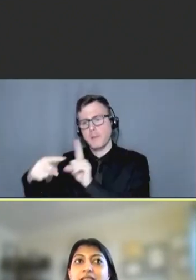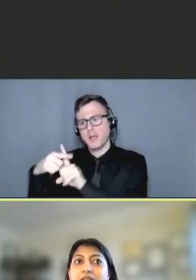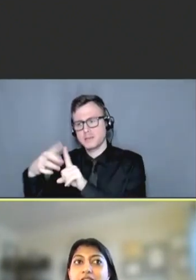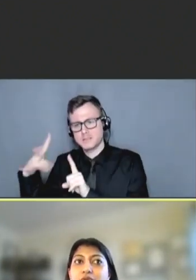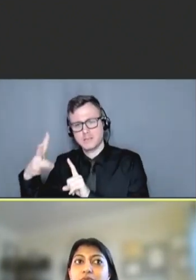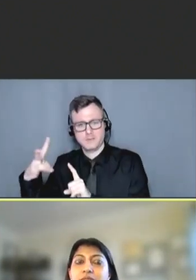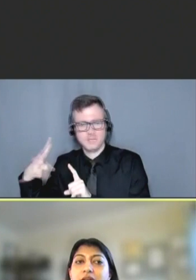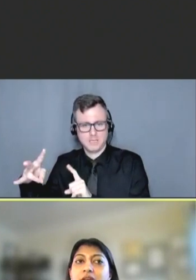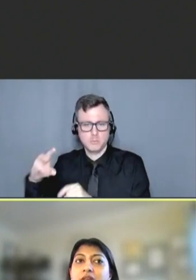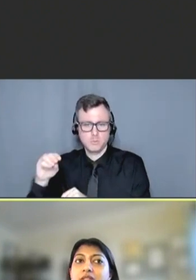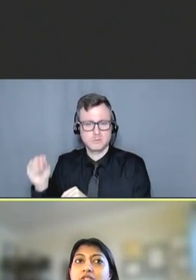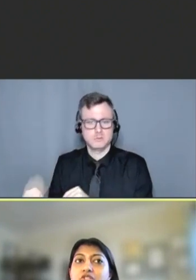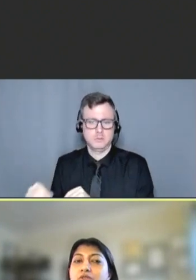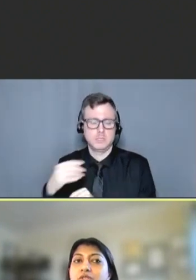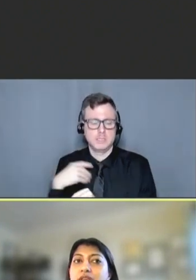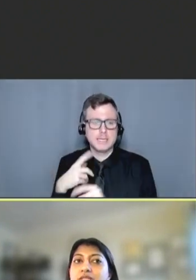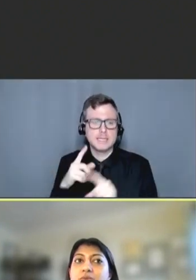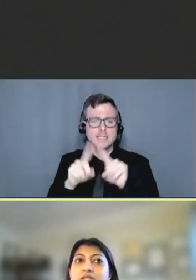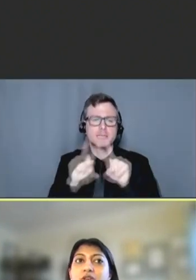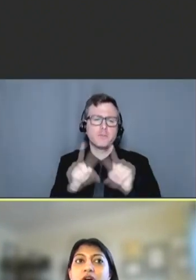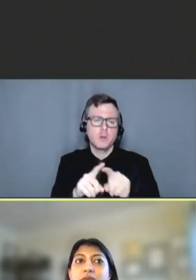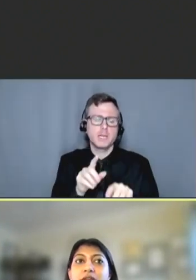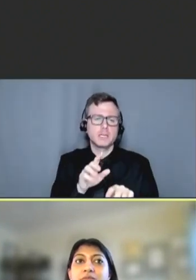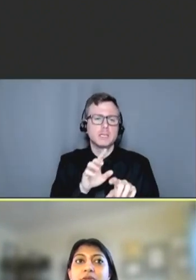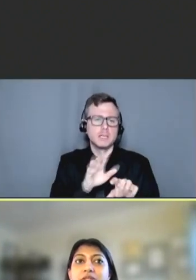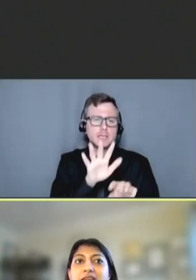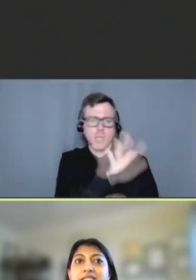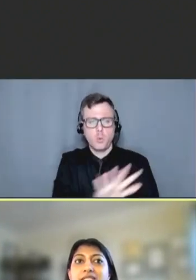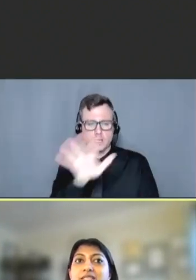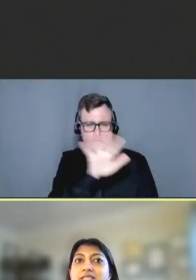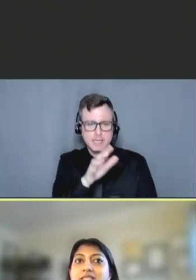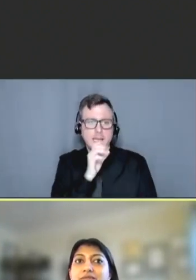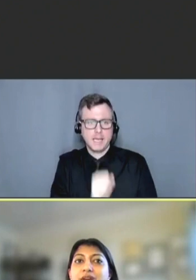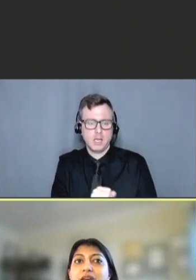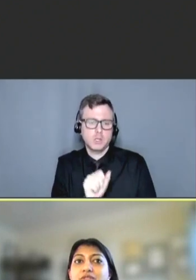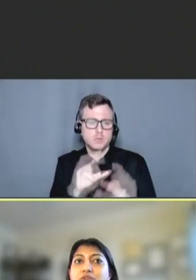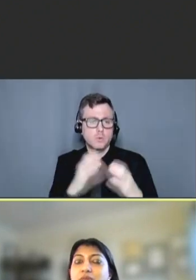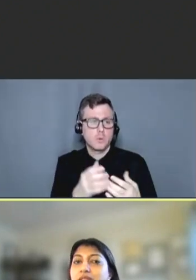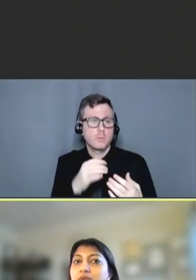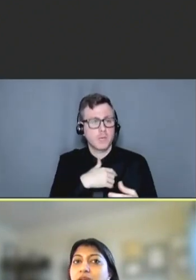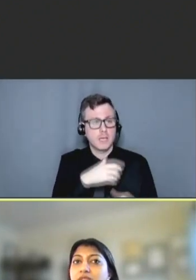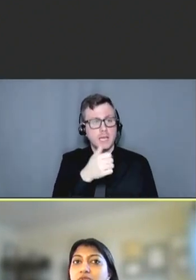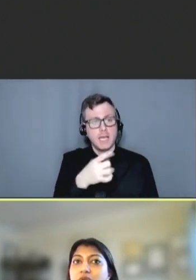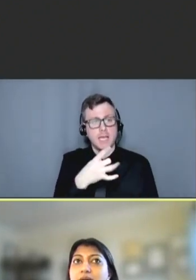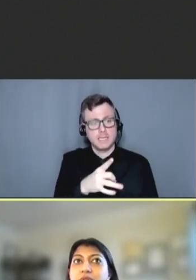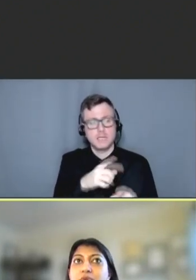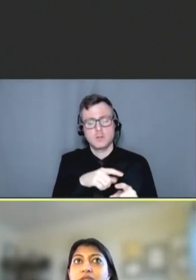and age groups. The general trends we saw among both the 18 and 65 show that the greatest drops were in